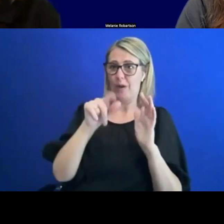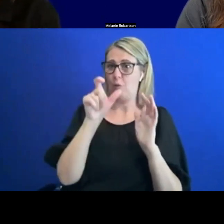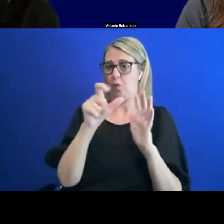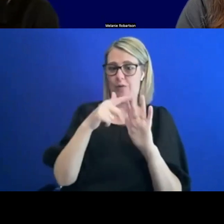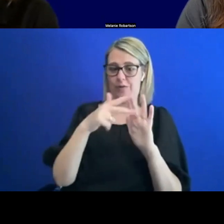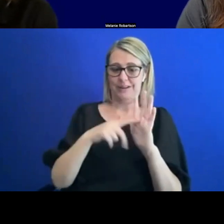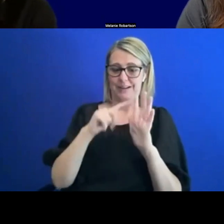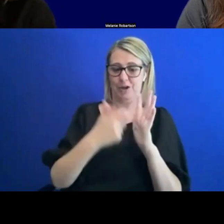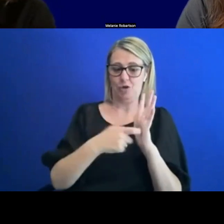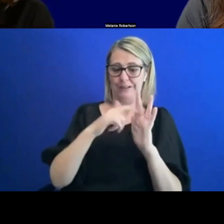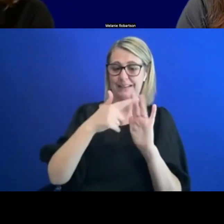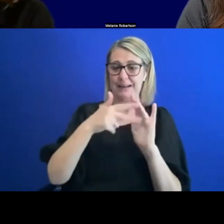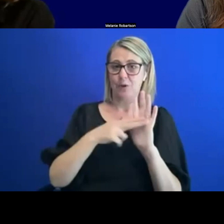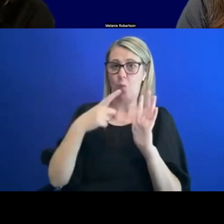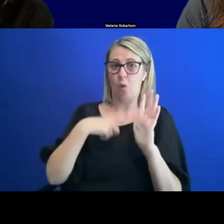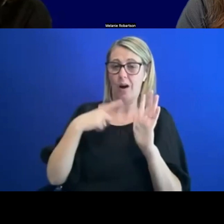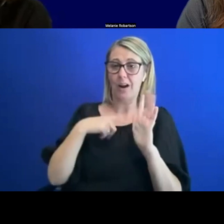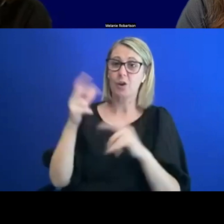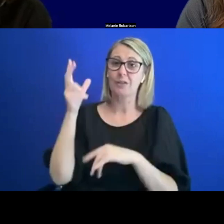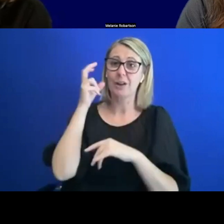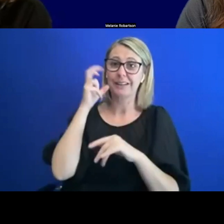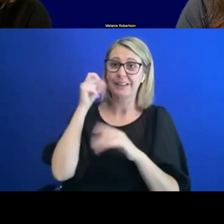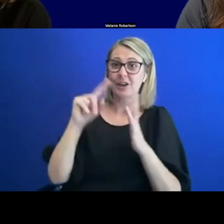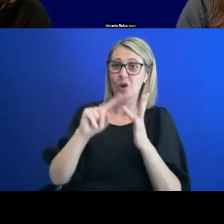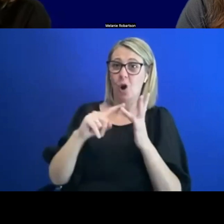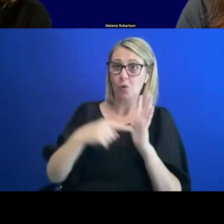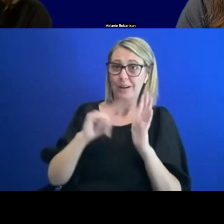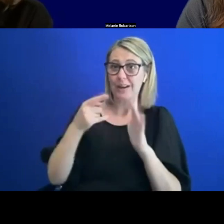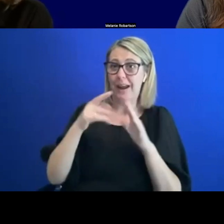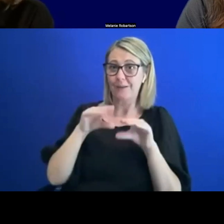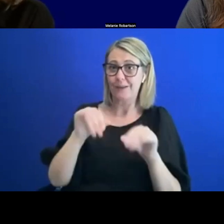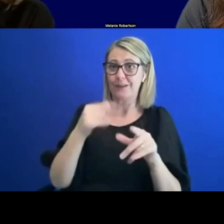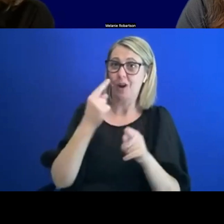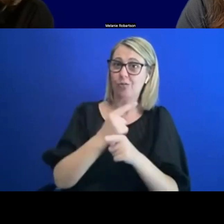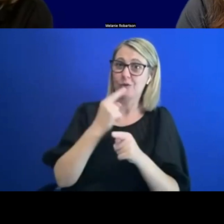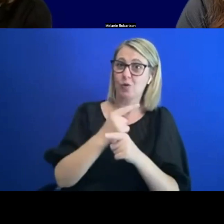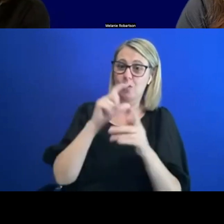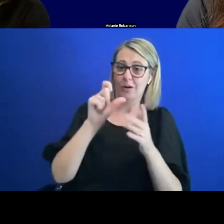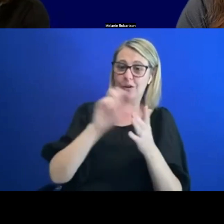I was sitting listening to an OT and physio speak at the CHARGE preconference in Perth